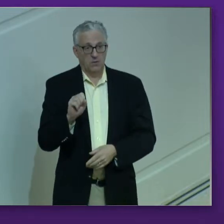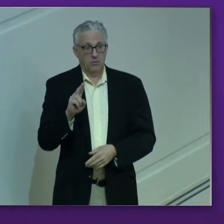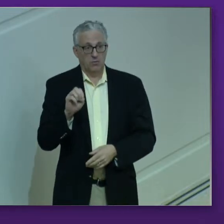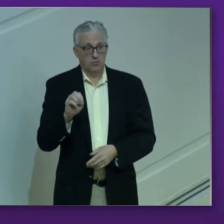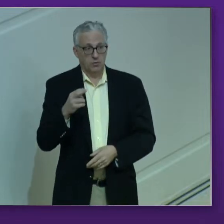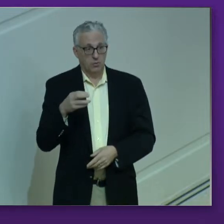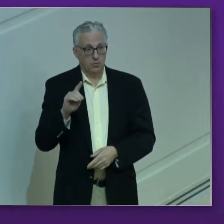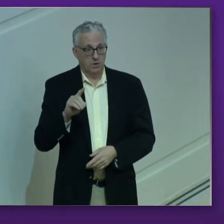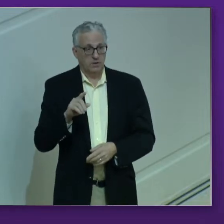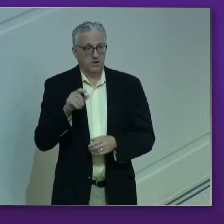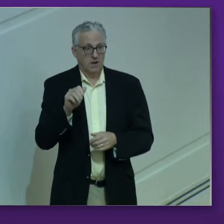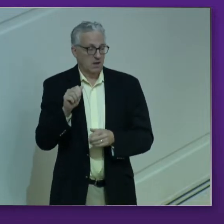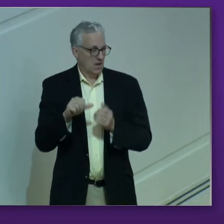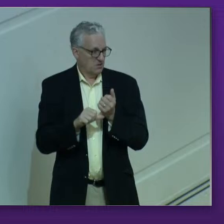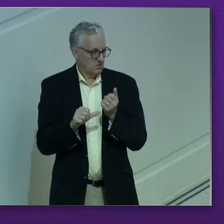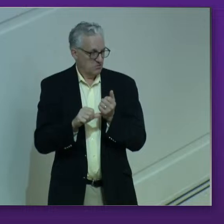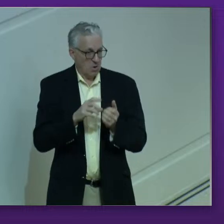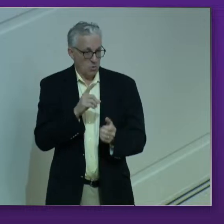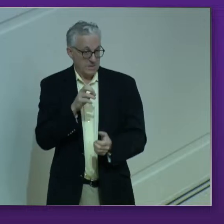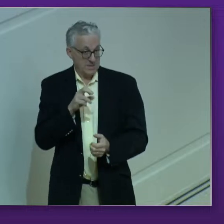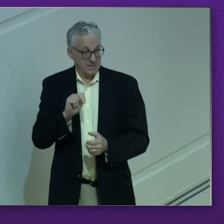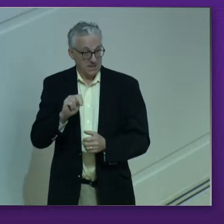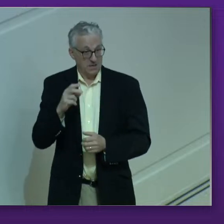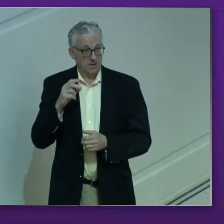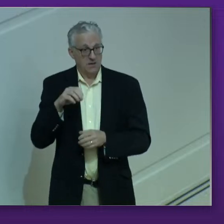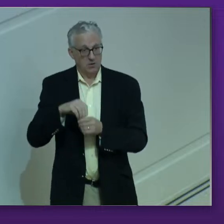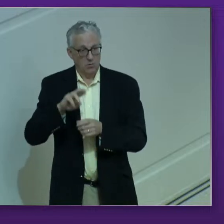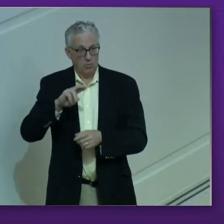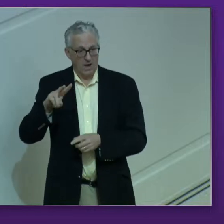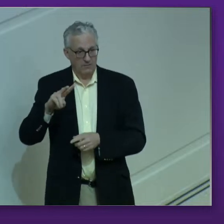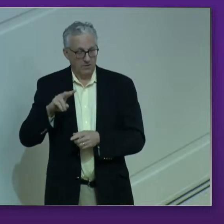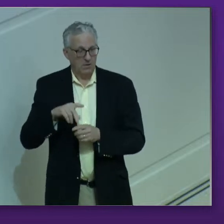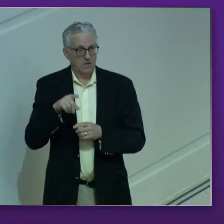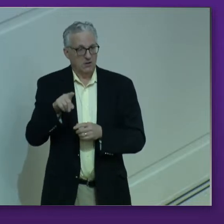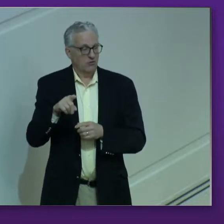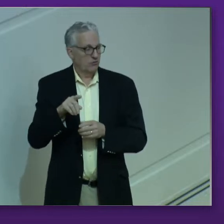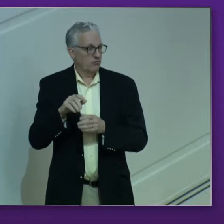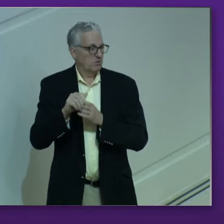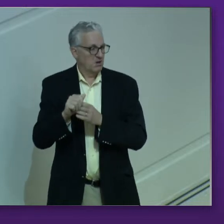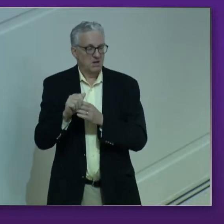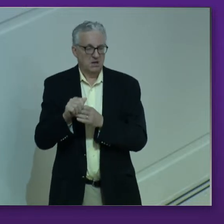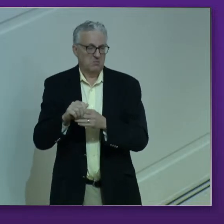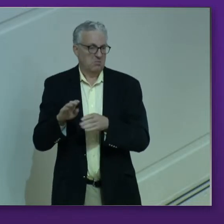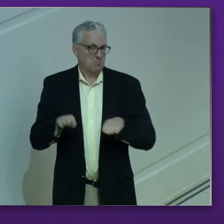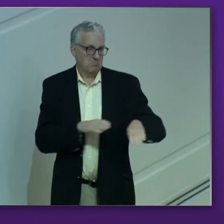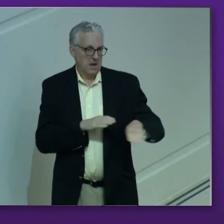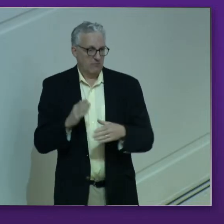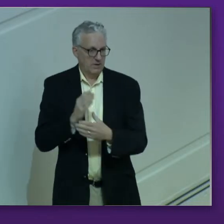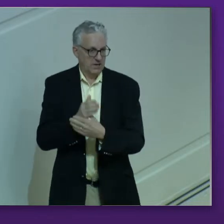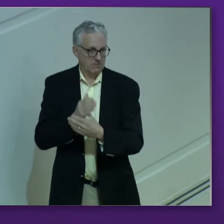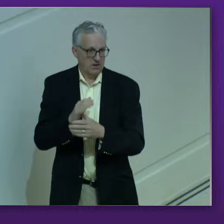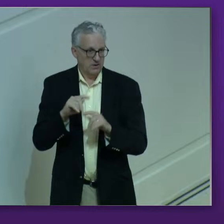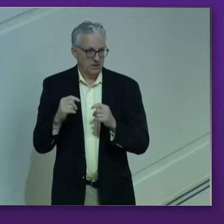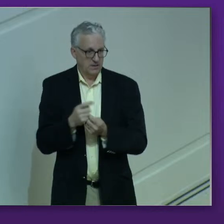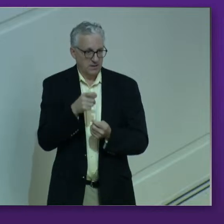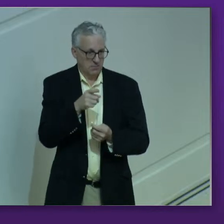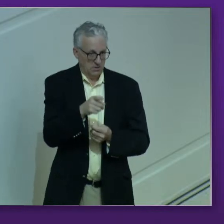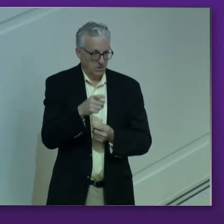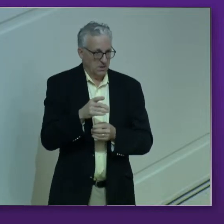INCLUDING THE GLOBAL LEADERSHIP COHORT AND CULTURE CONSCIOUS BUSINESS PROGRAMS. HE HAS SERVED FOUR TERMS IN THE